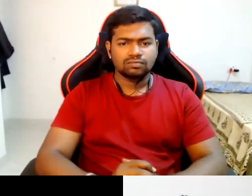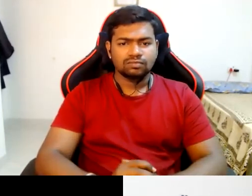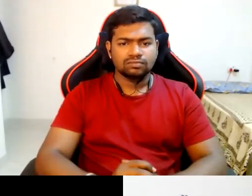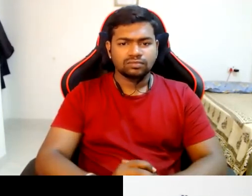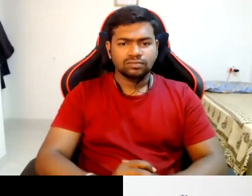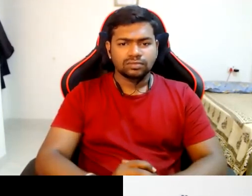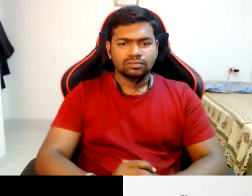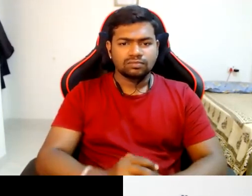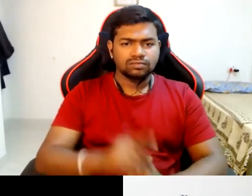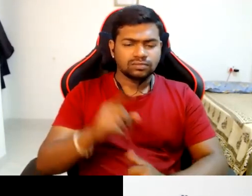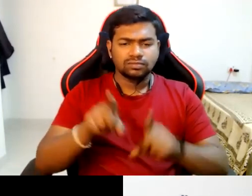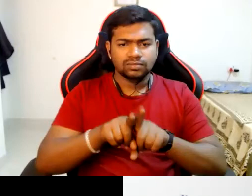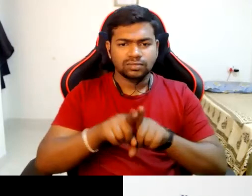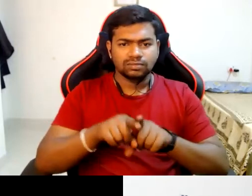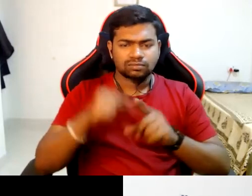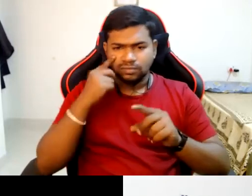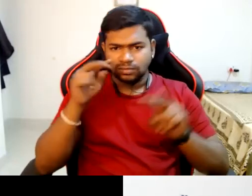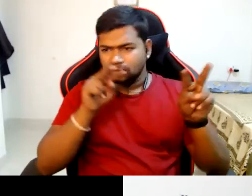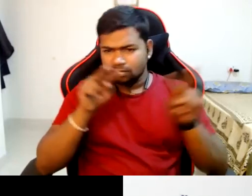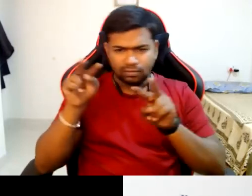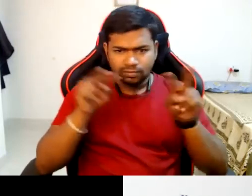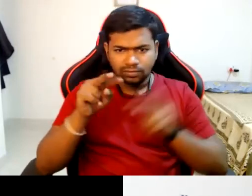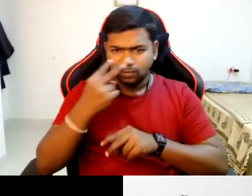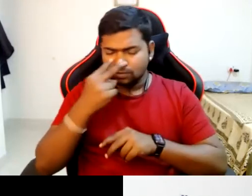my eyes began to twist. My mom took me to doctor and